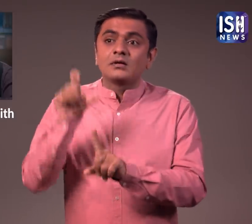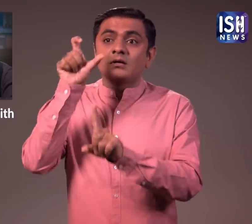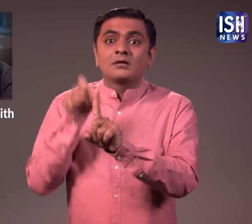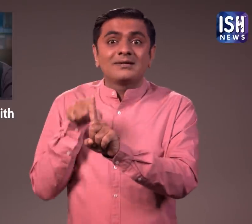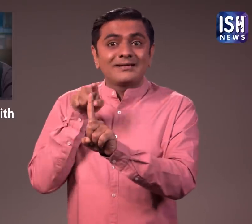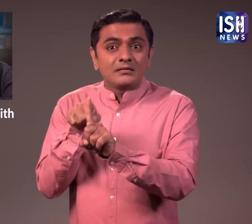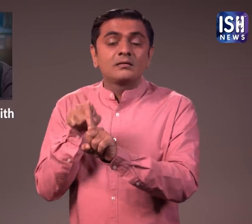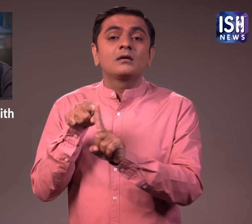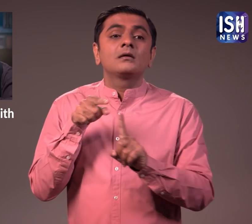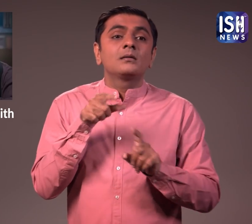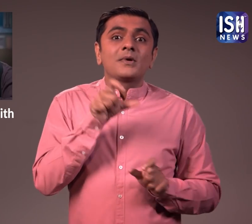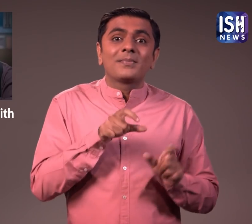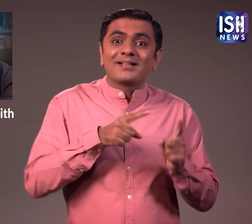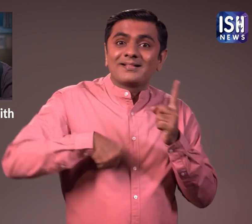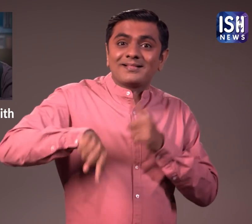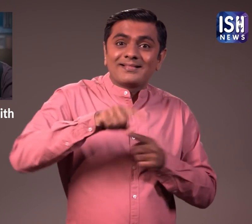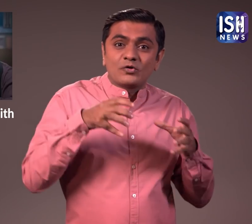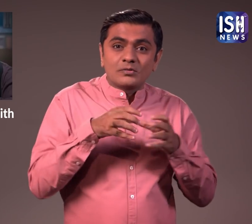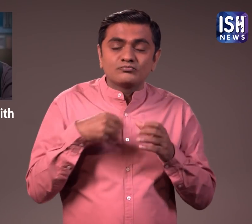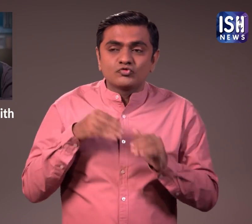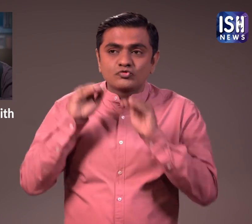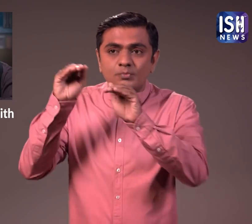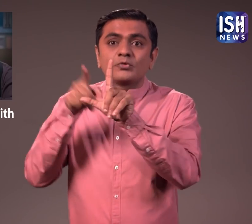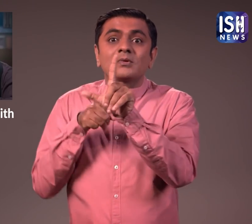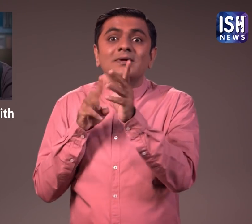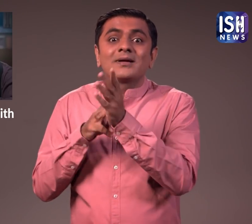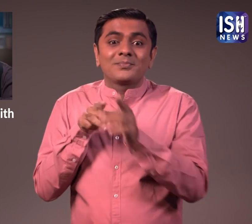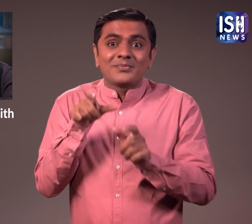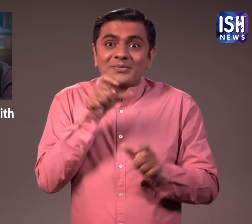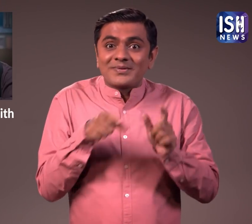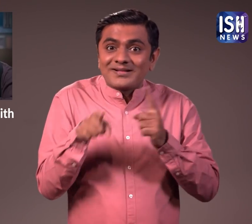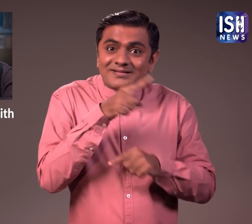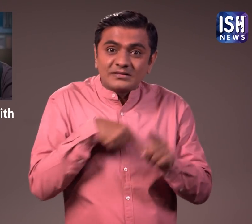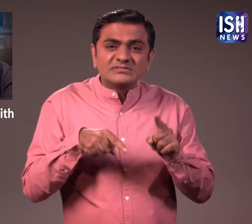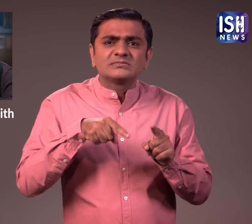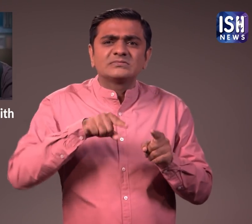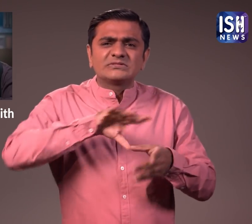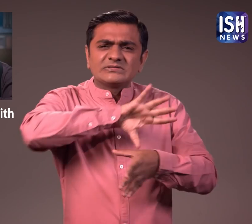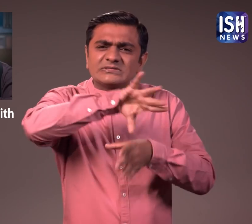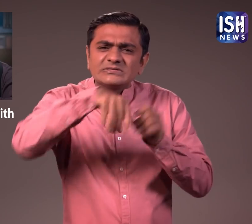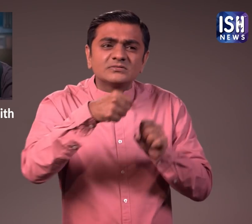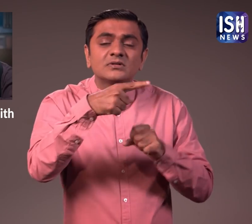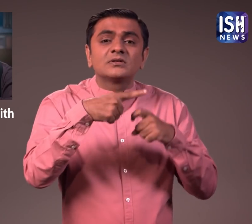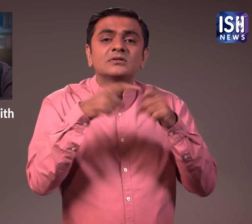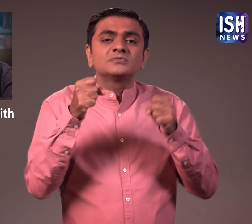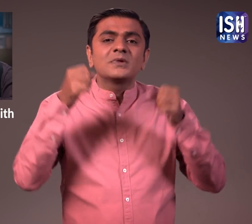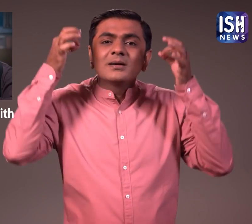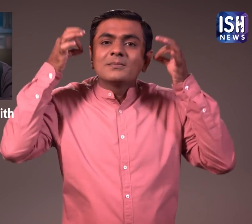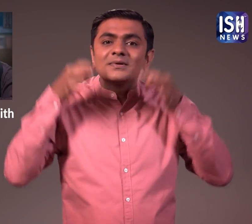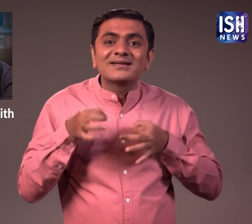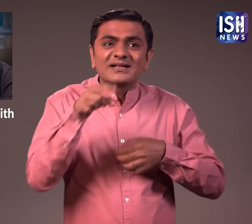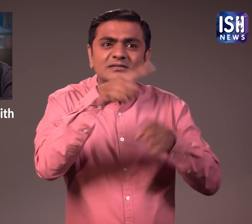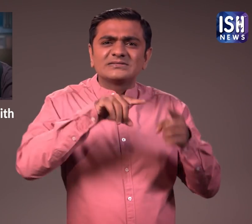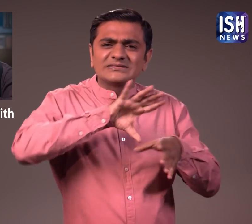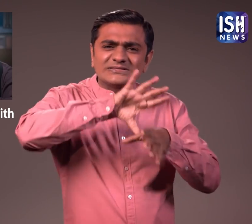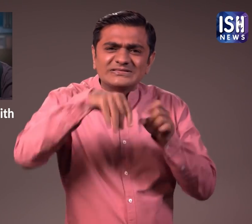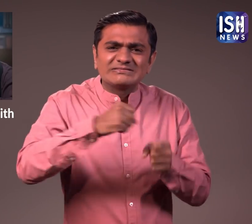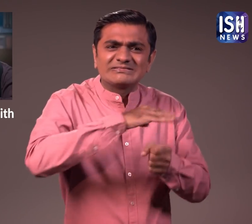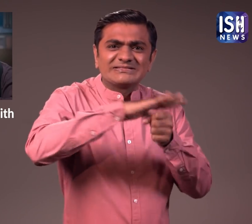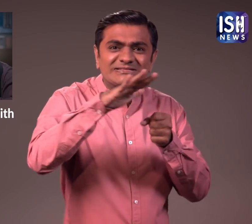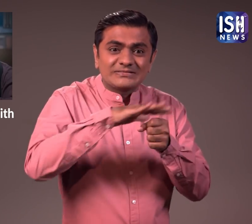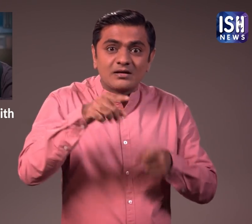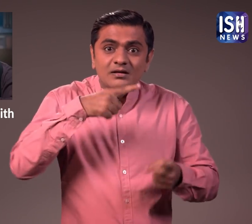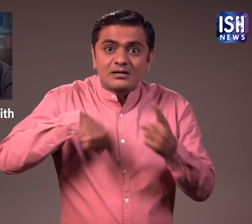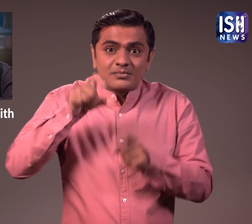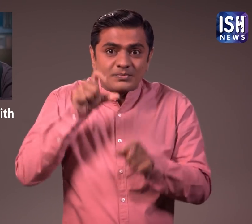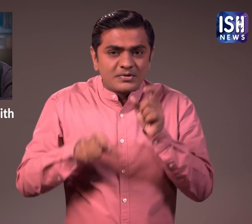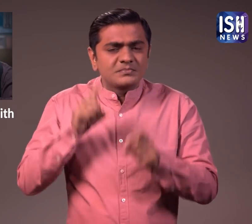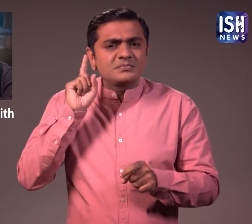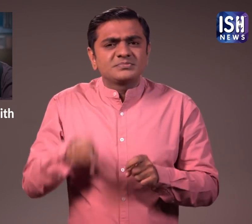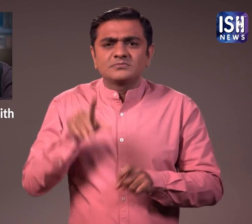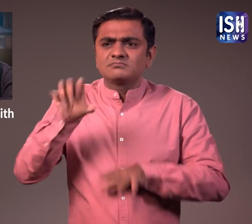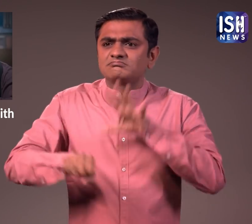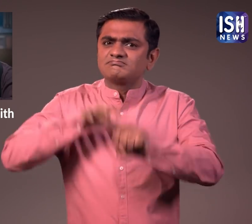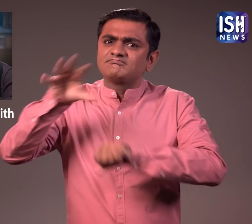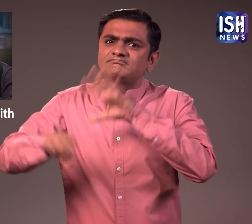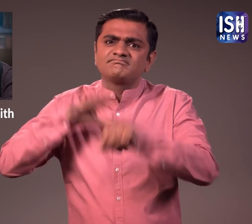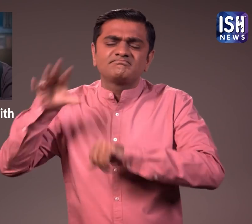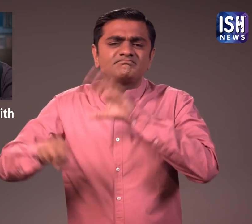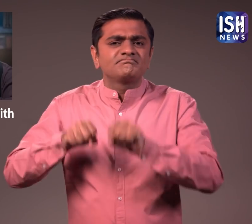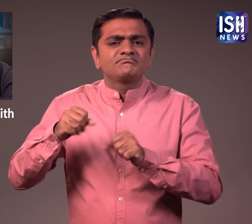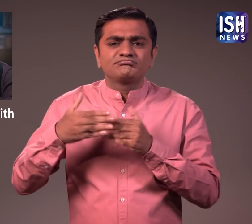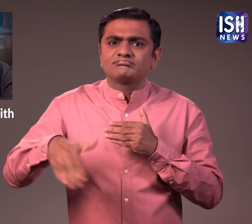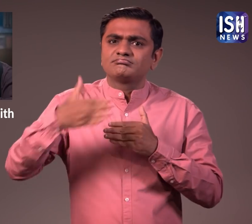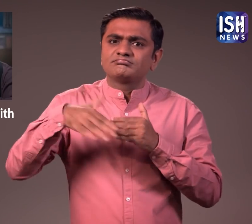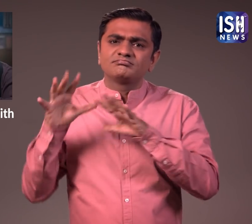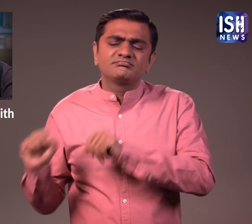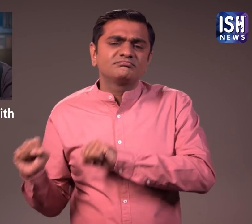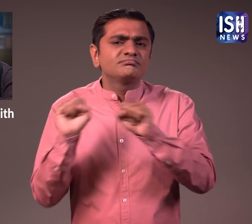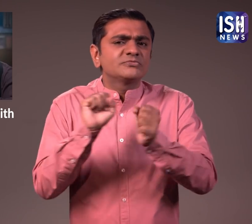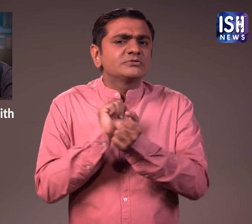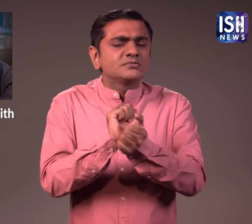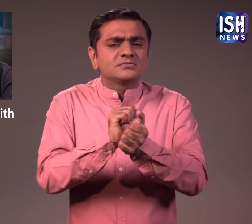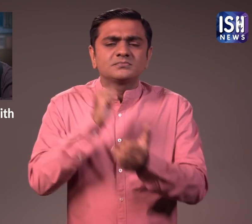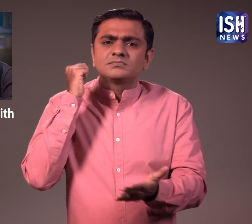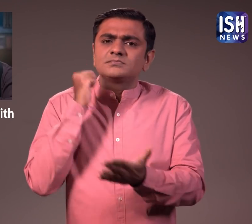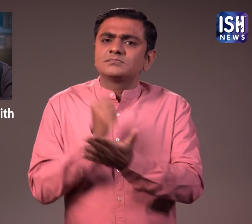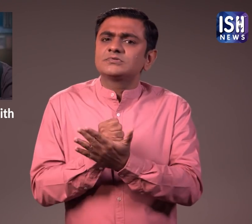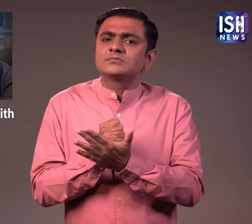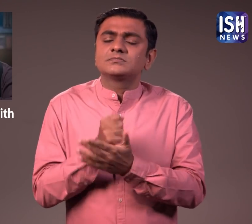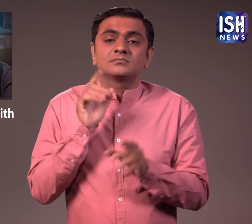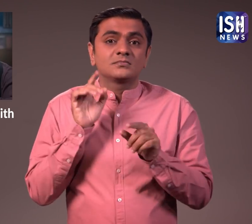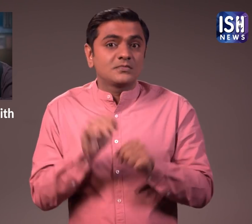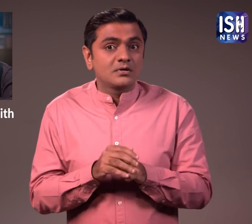Similarly the court has also filed a cases against his supporters who helped him in the genocide of the Kashmiri Pandits.